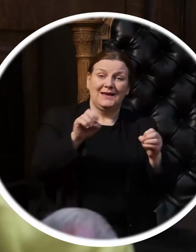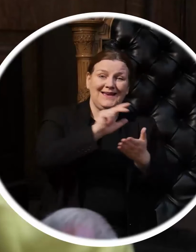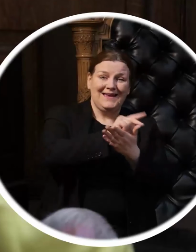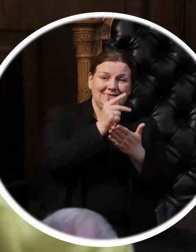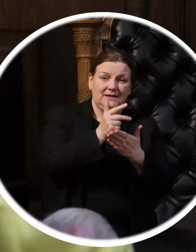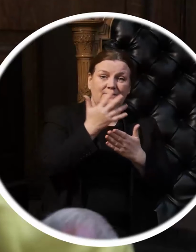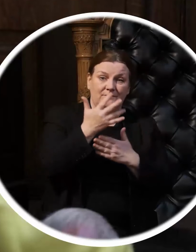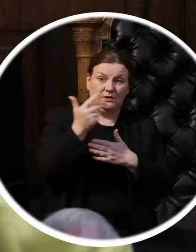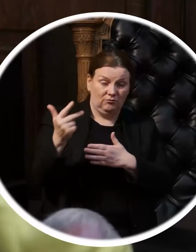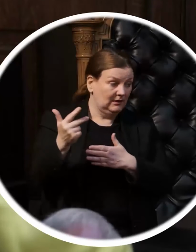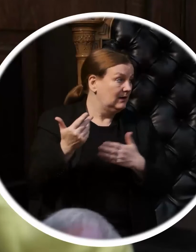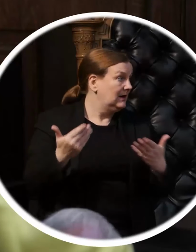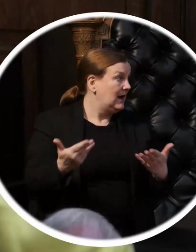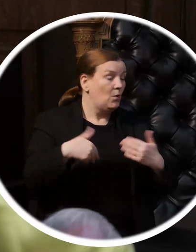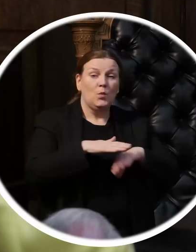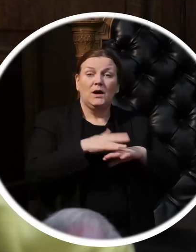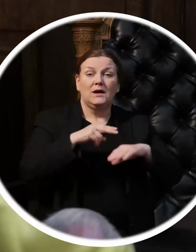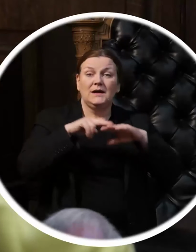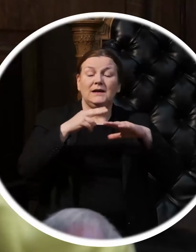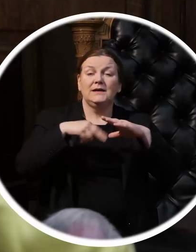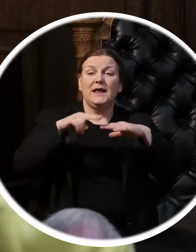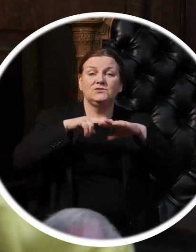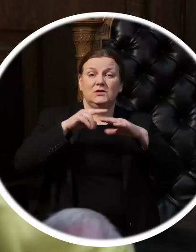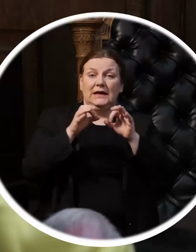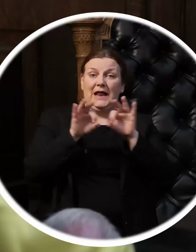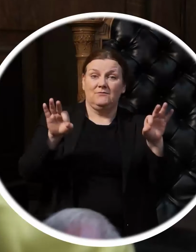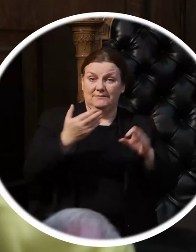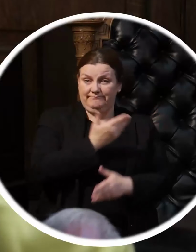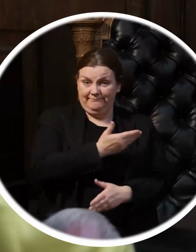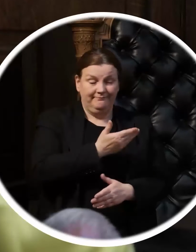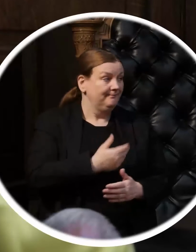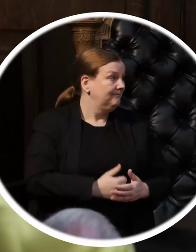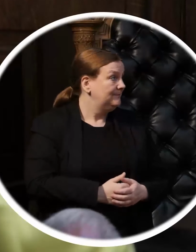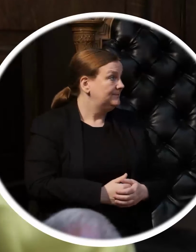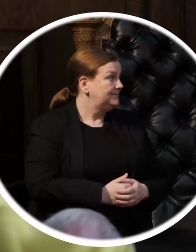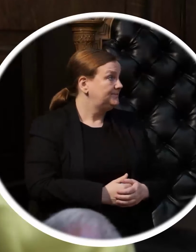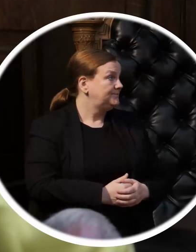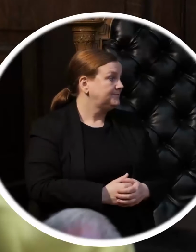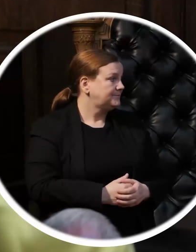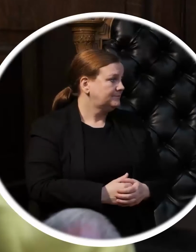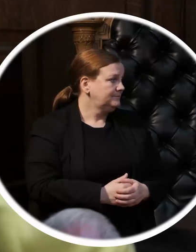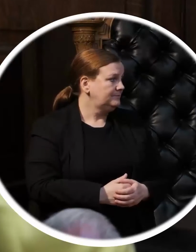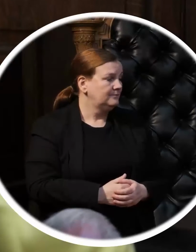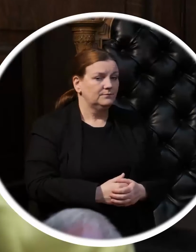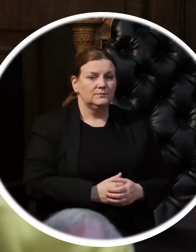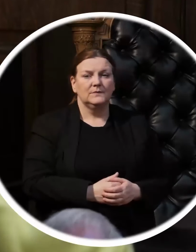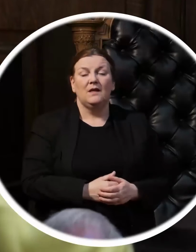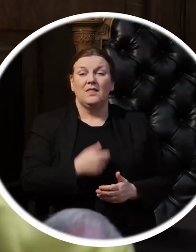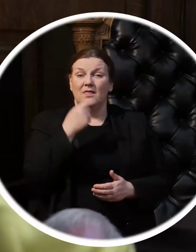This is now where the National Gallery stands, and it was based off the Great Exhibition, the Crystal Palace,